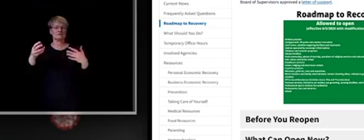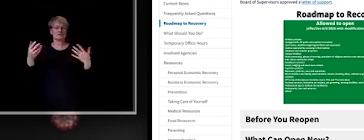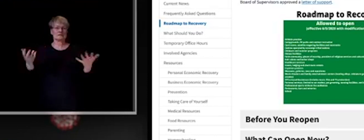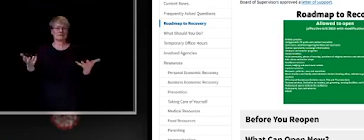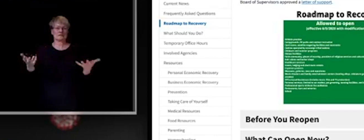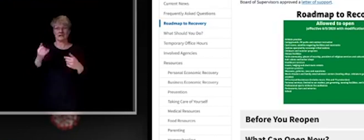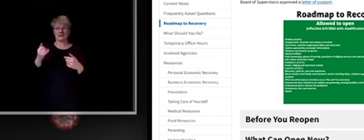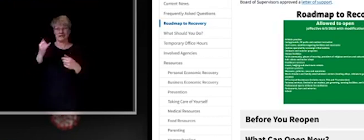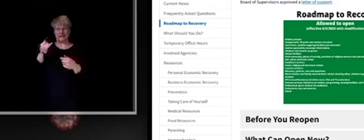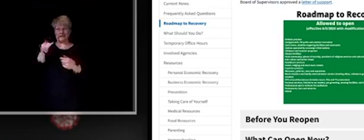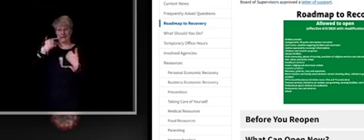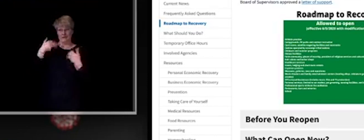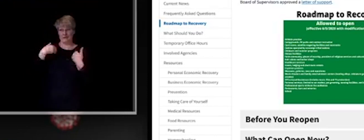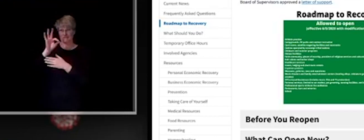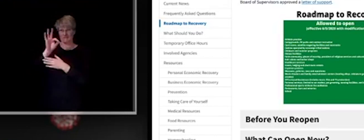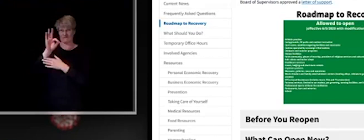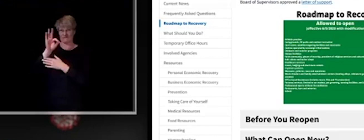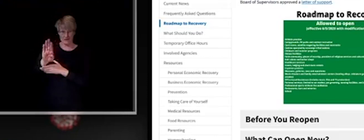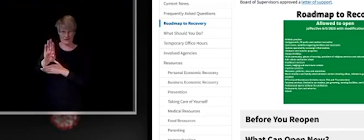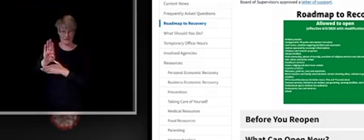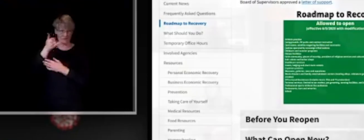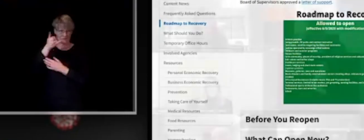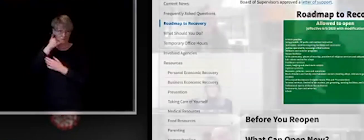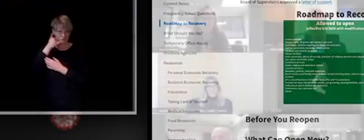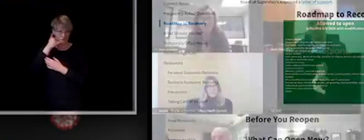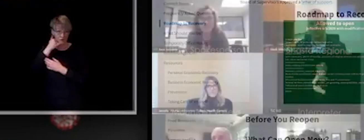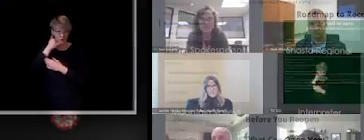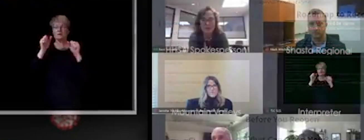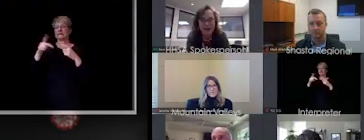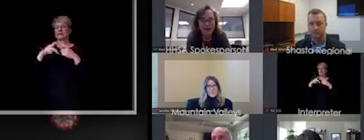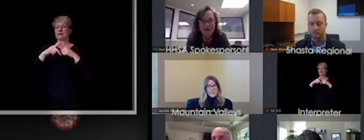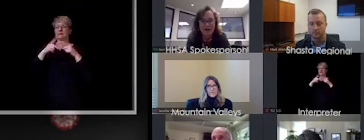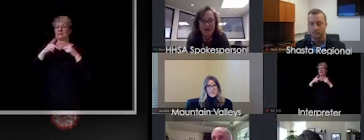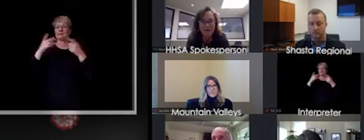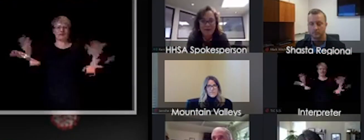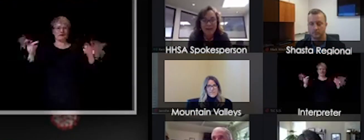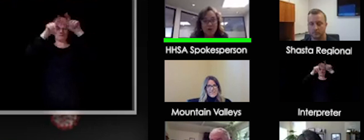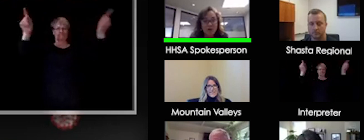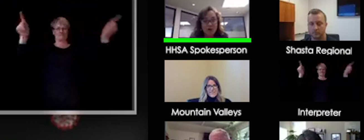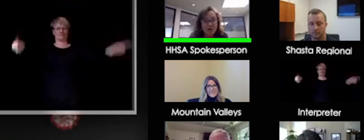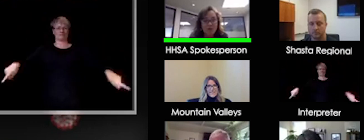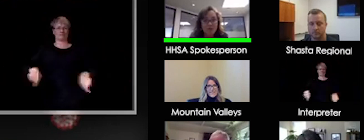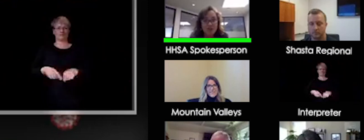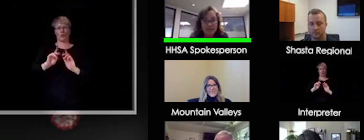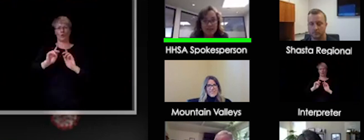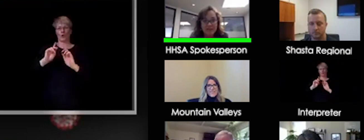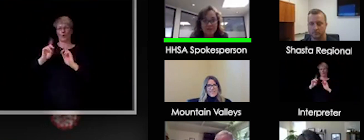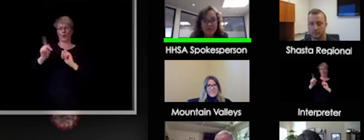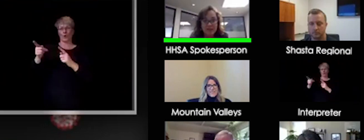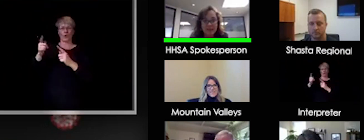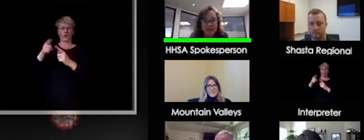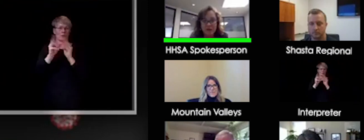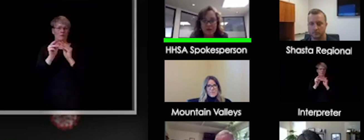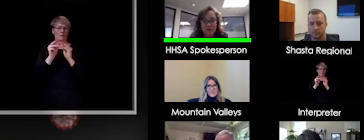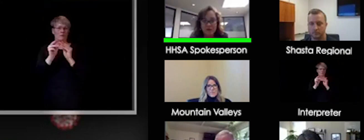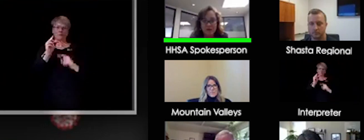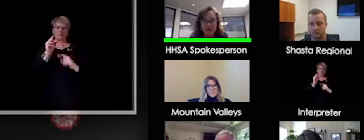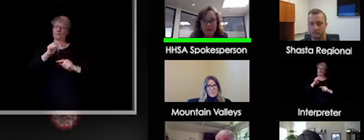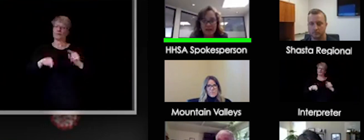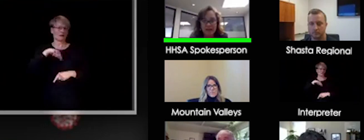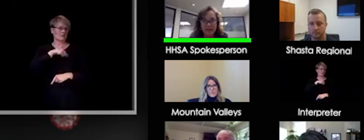no, those of us in these squares were not able to see it. So, go to ShastaReady.org